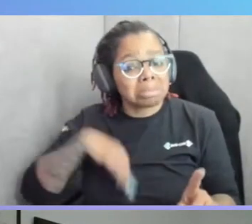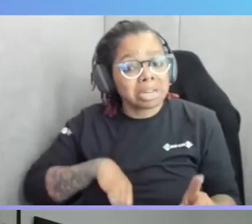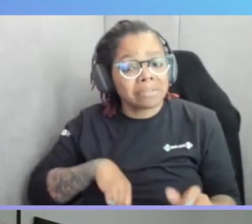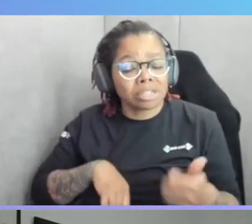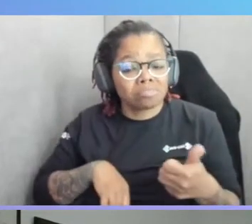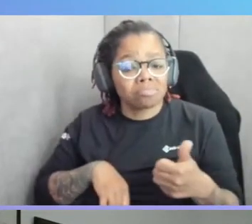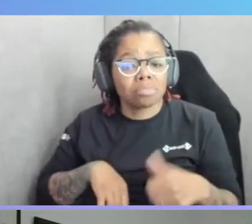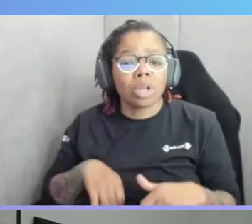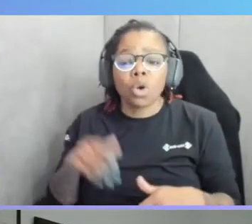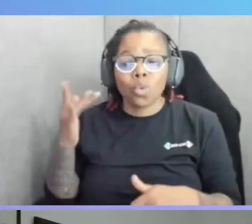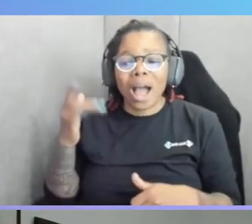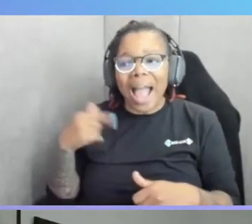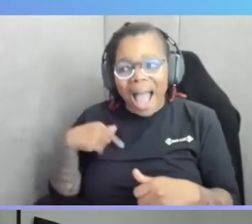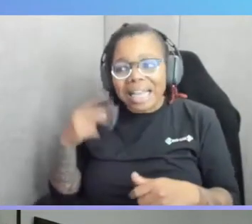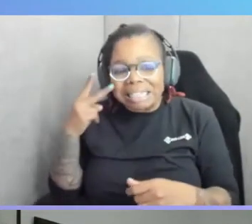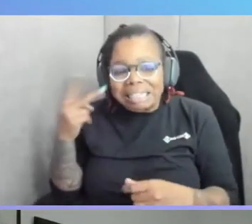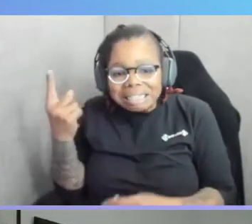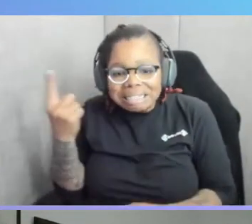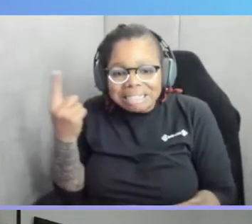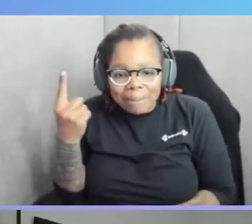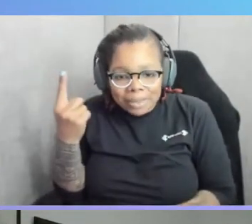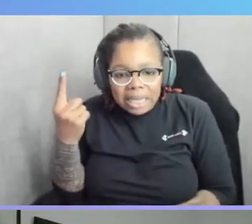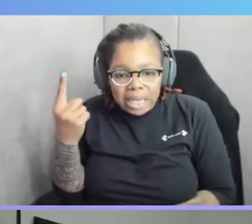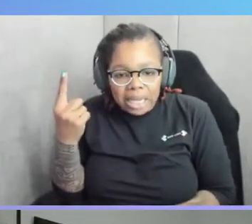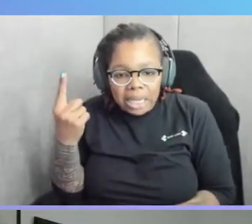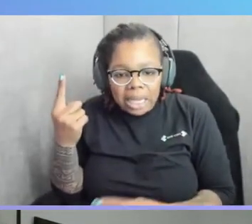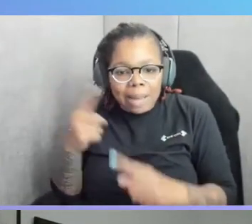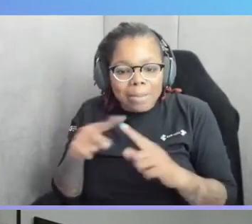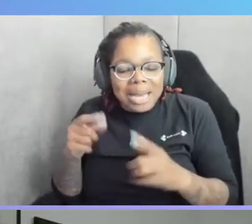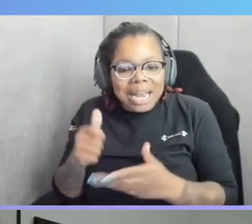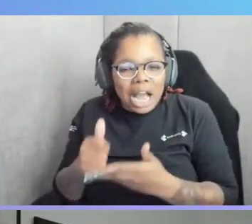I see something like that, but it helps me to describe it. And